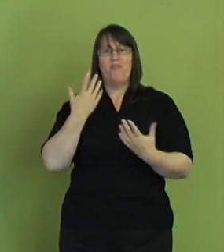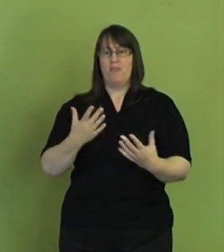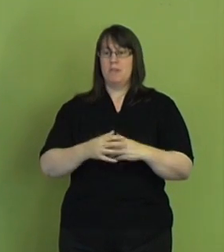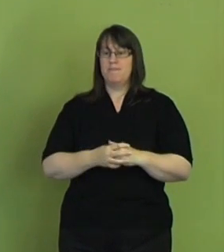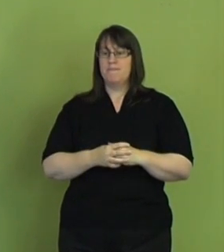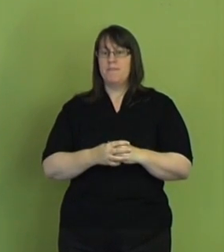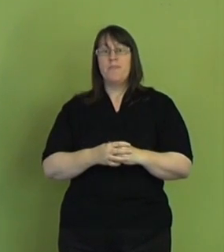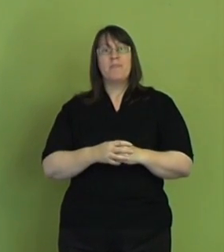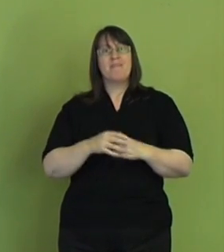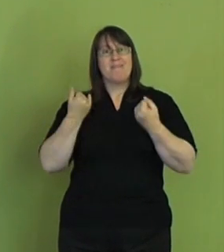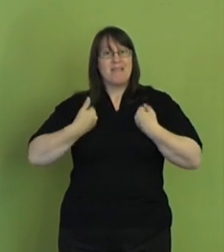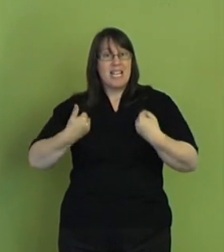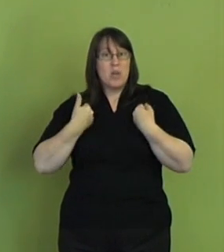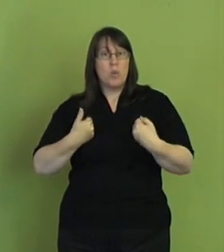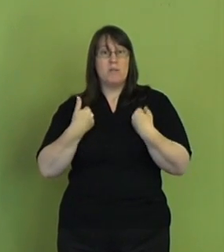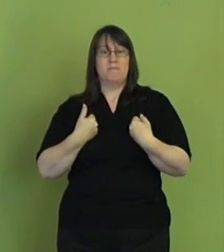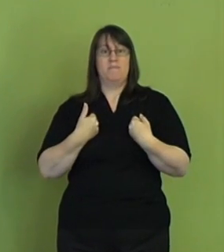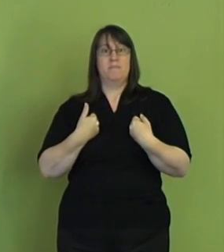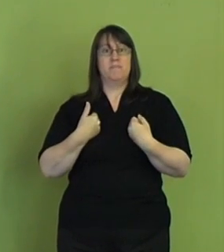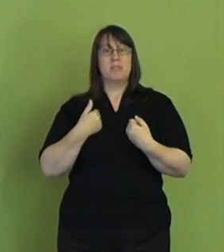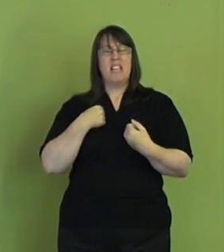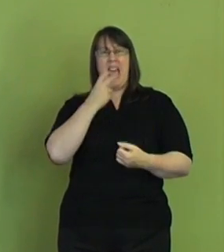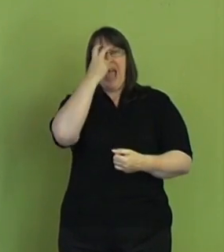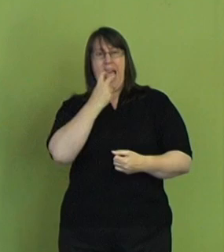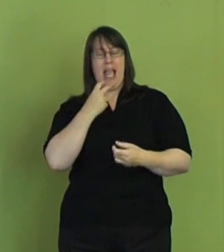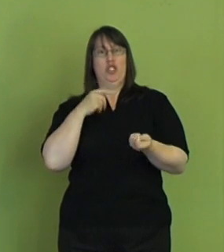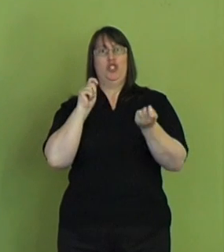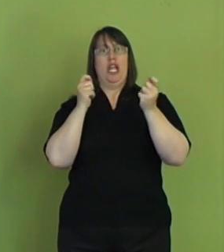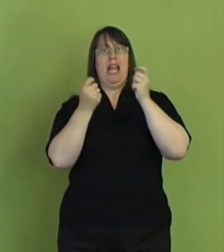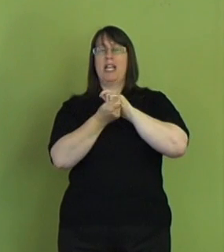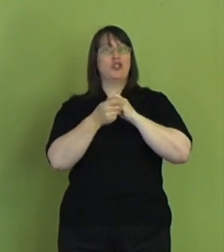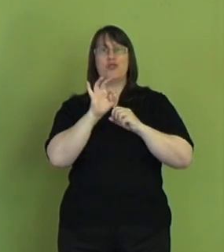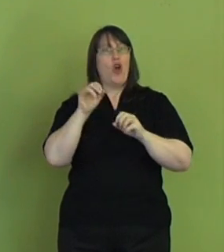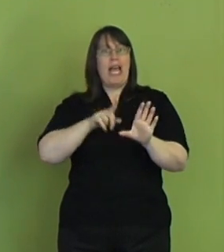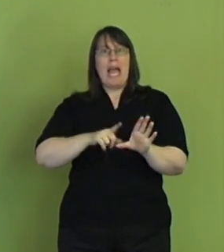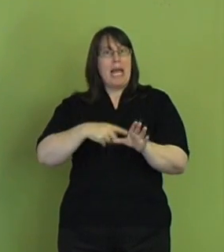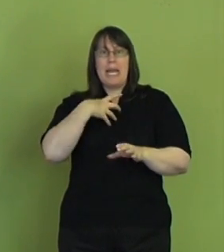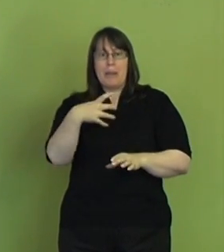illness, loss of youth and vitality, employment...